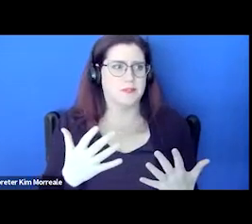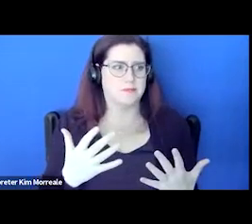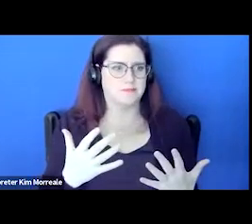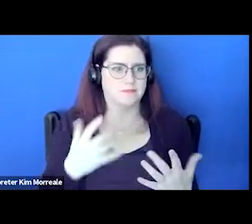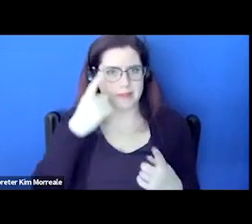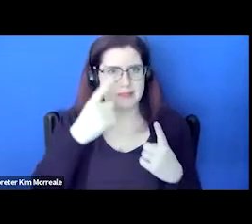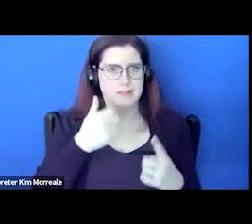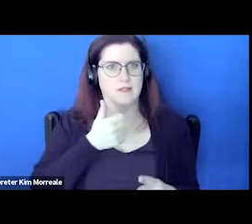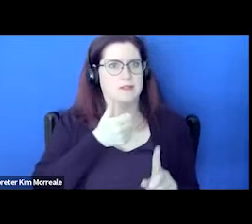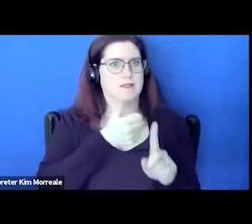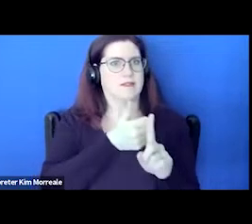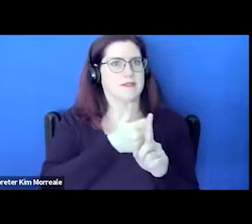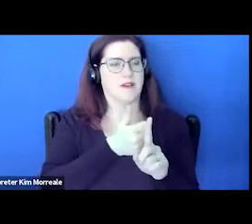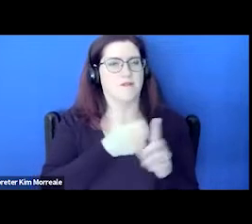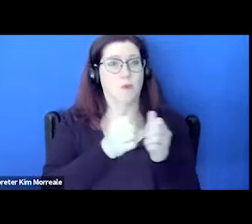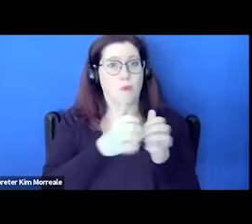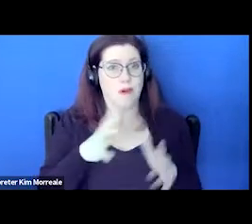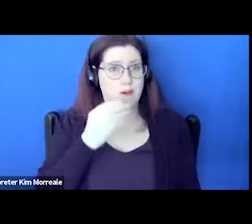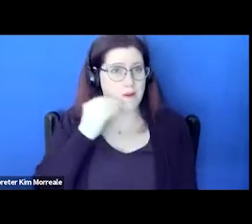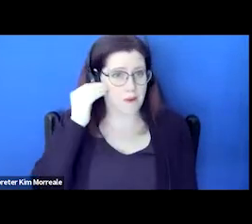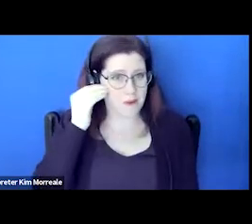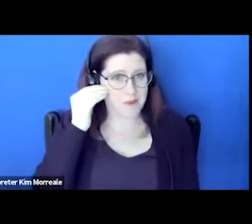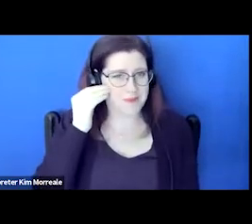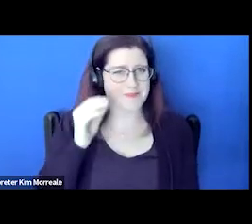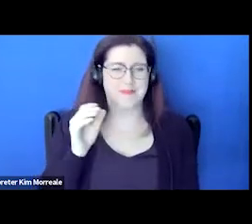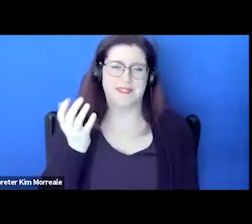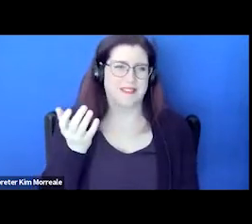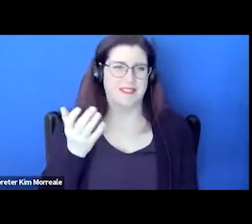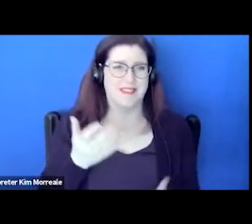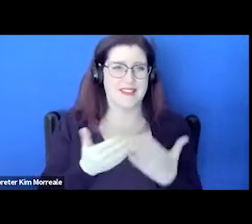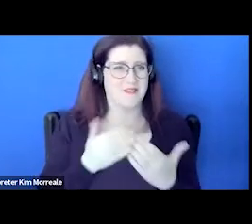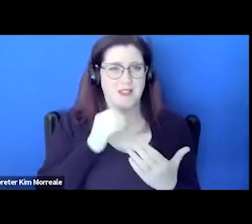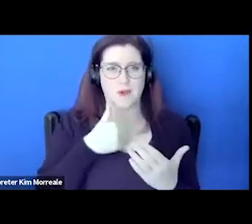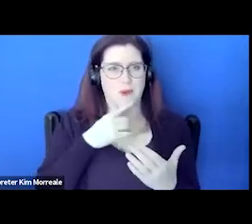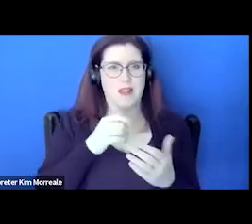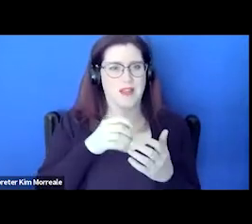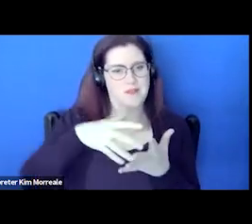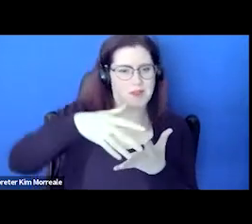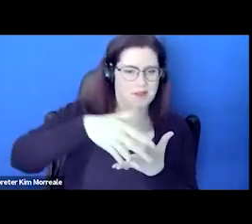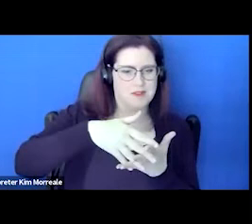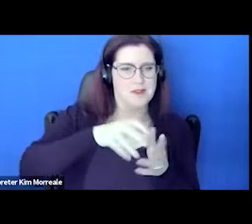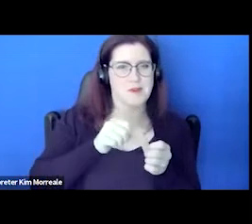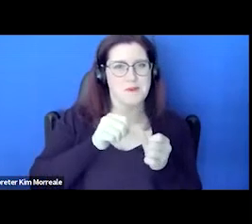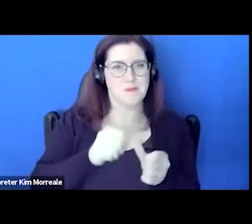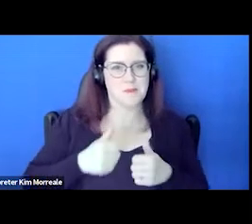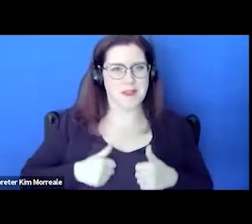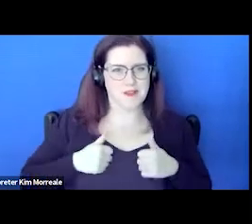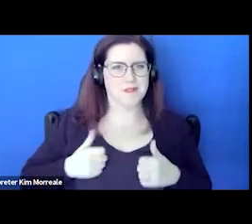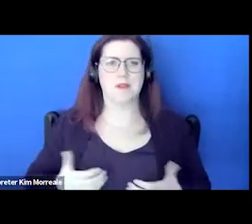homeless even if they don't have a permanent address, but they're living with relatives or friends.